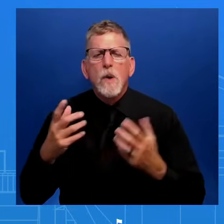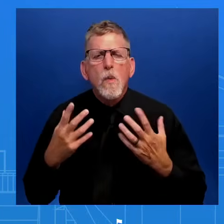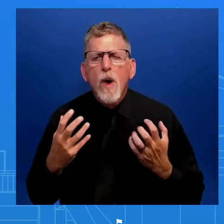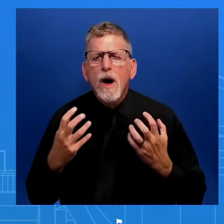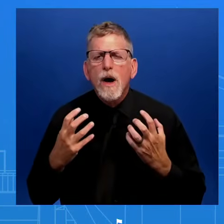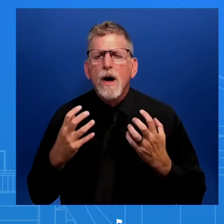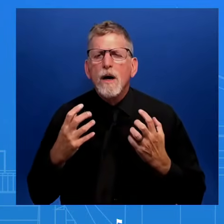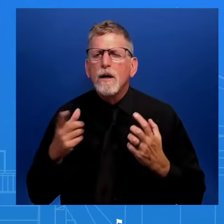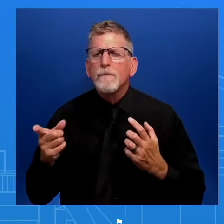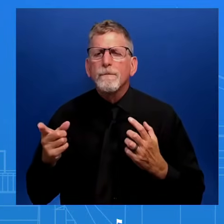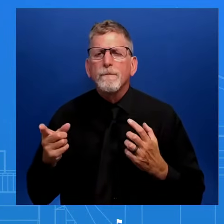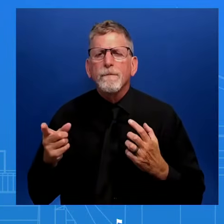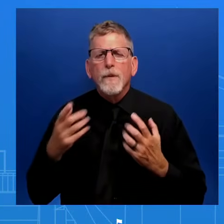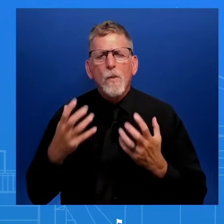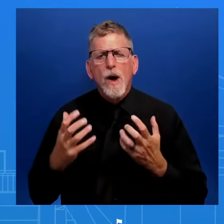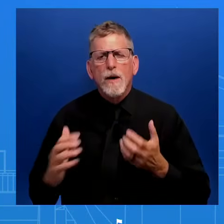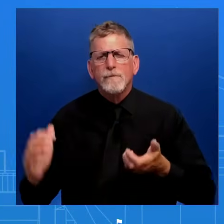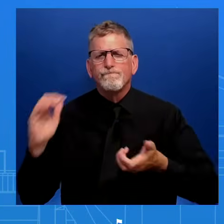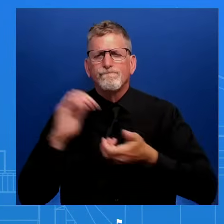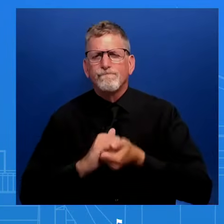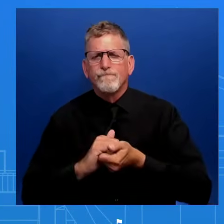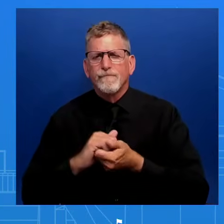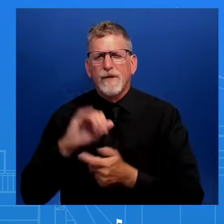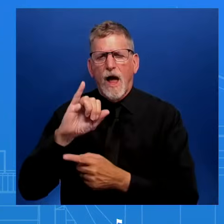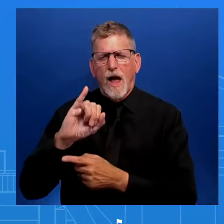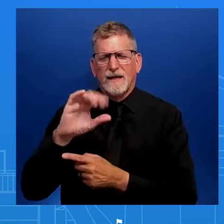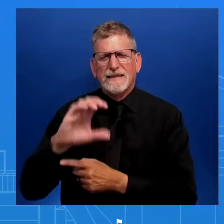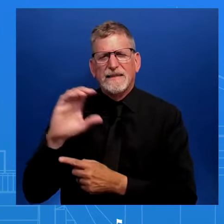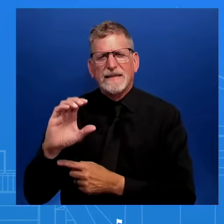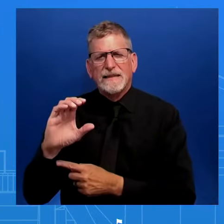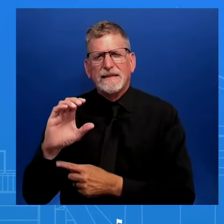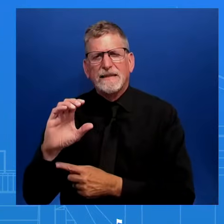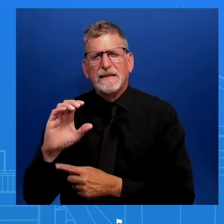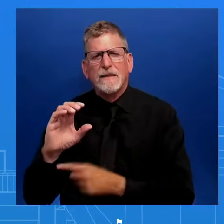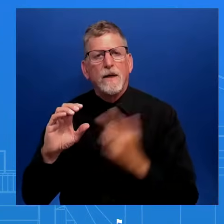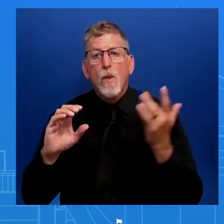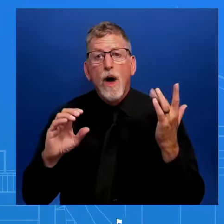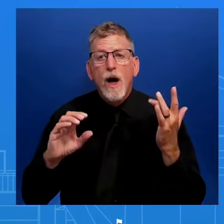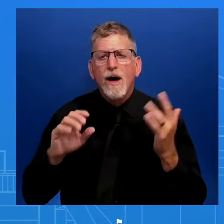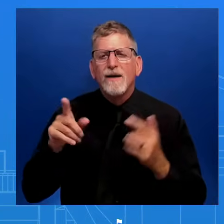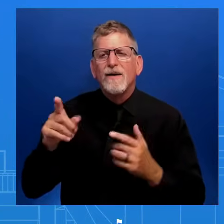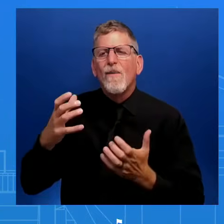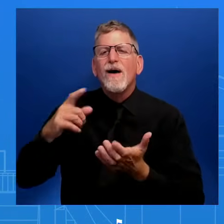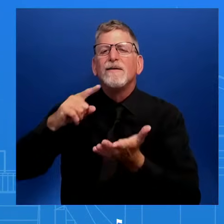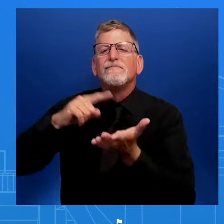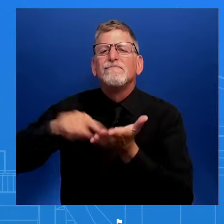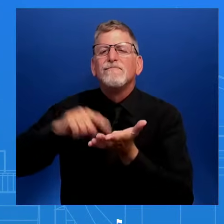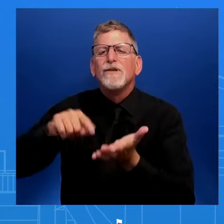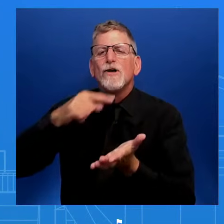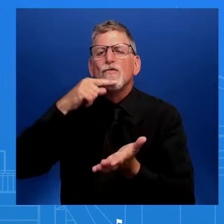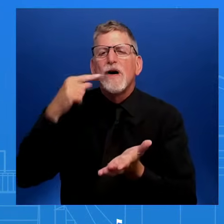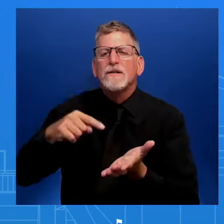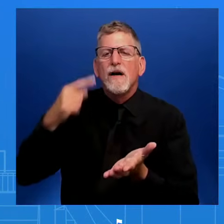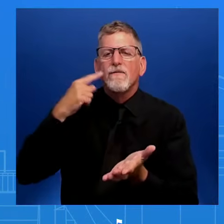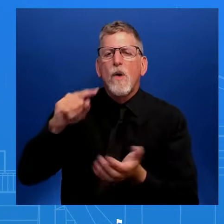the bipartisan infrastructure legislation, and so many others -- have helped create union -- good, union-paying jobs.